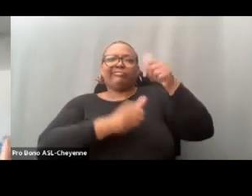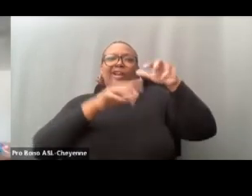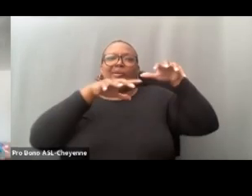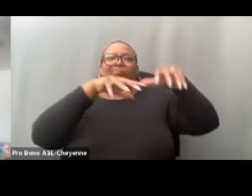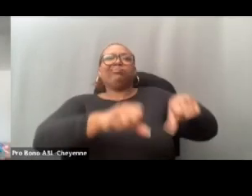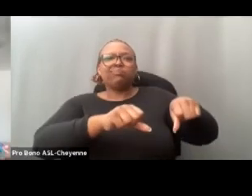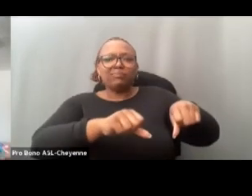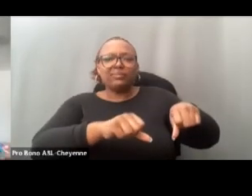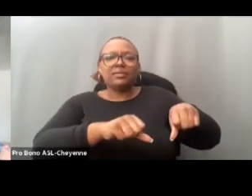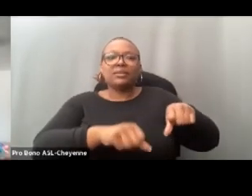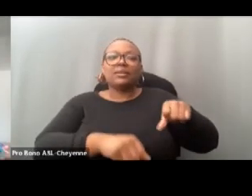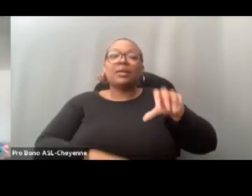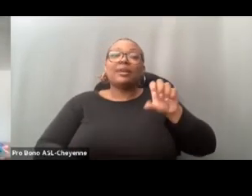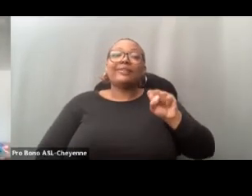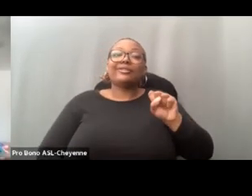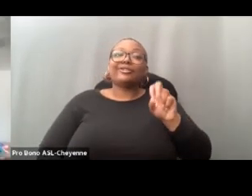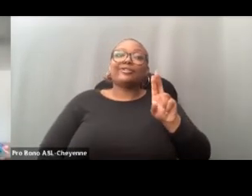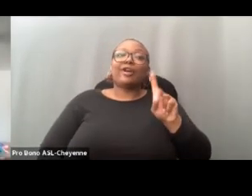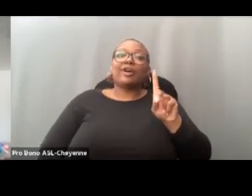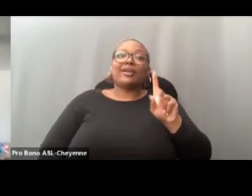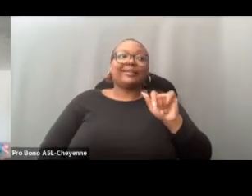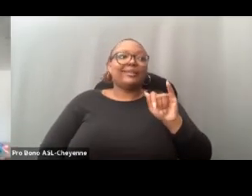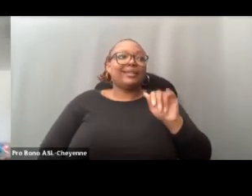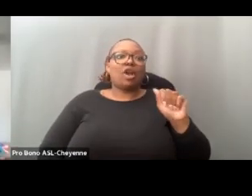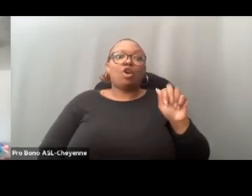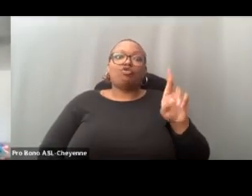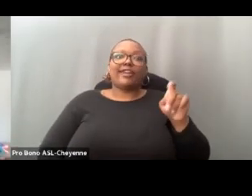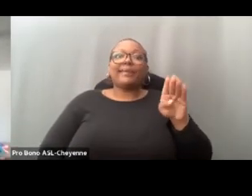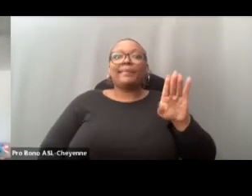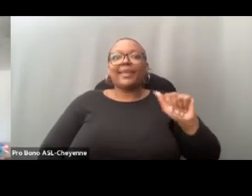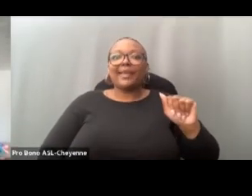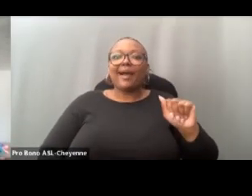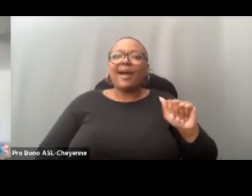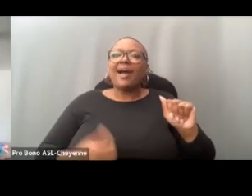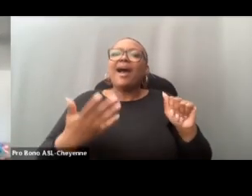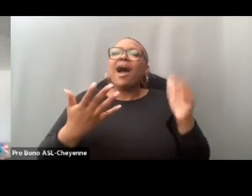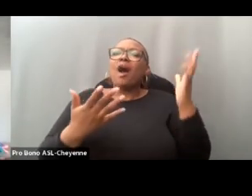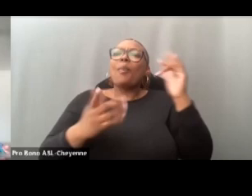Saudi Arabia, get that culture matters,